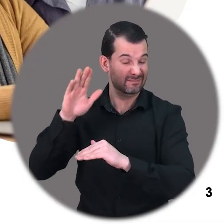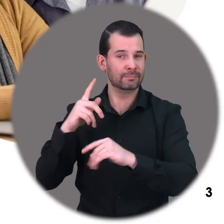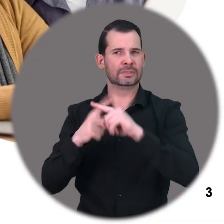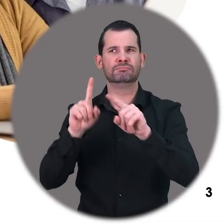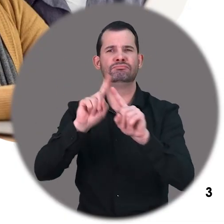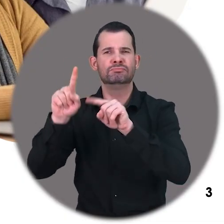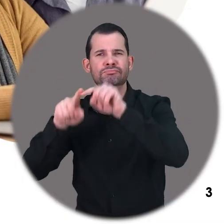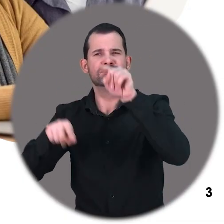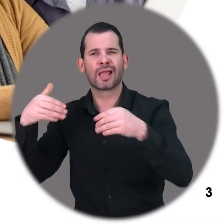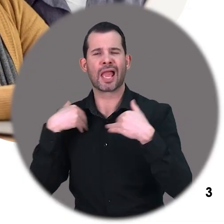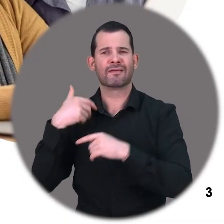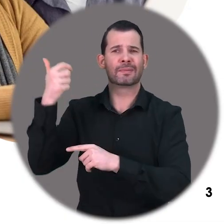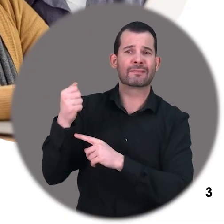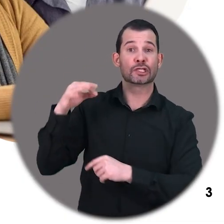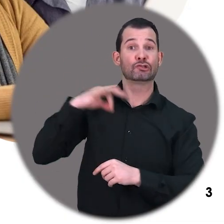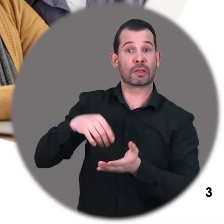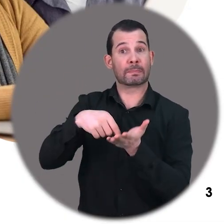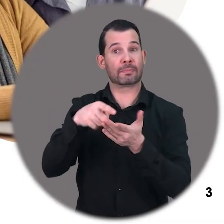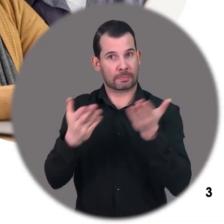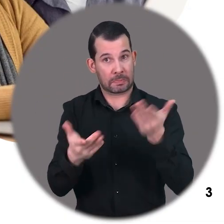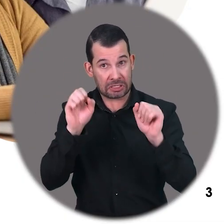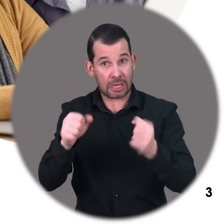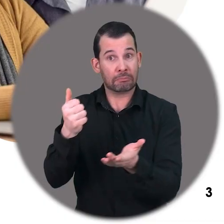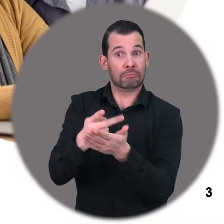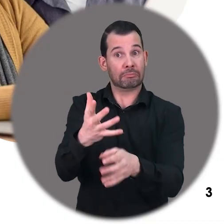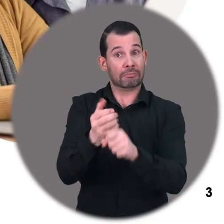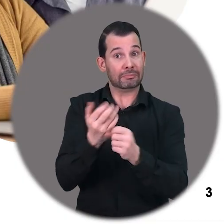and the various benefit and credit payments you could be eligible for